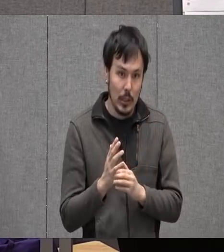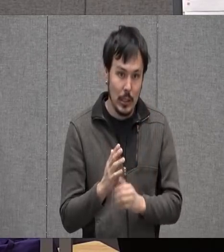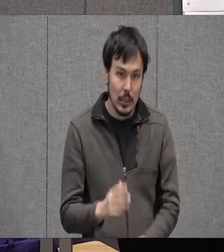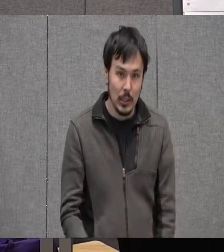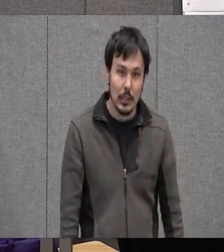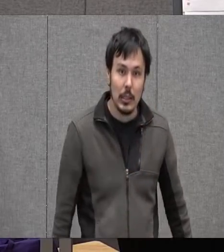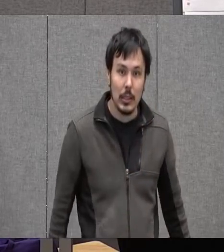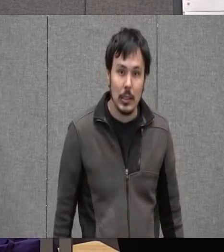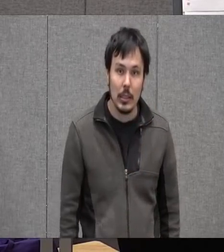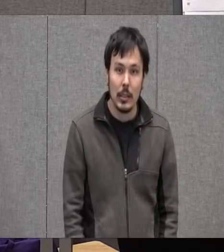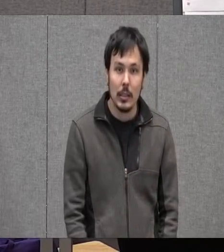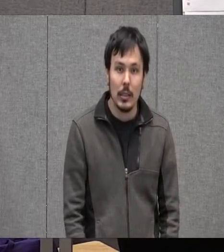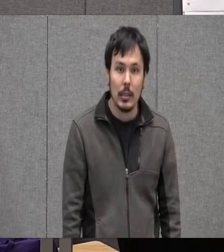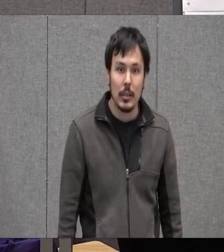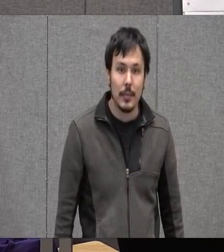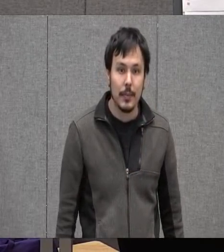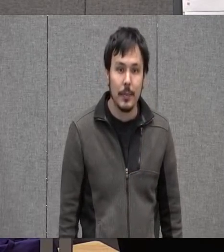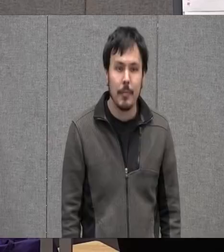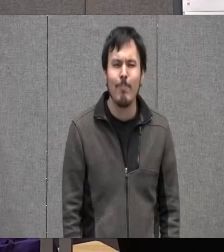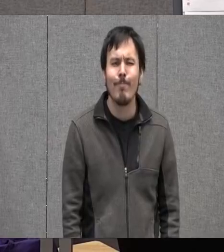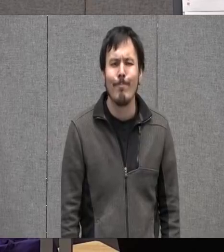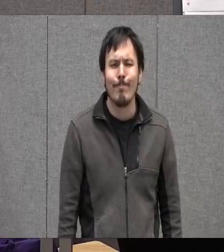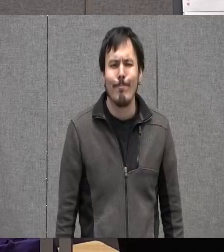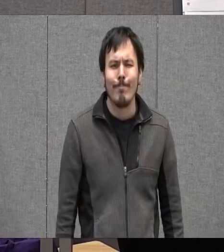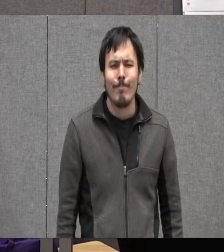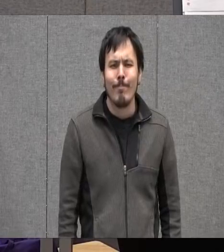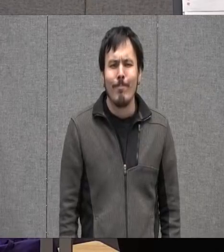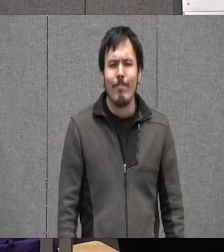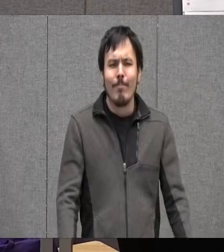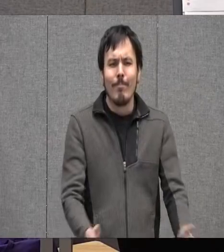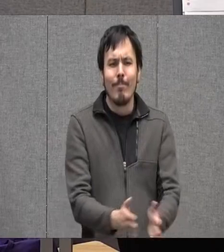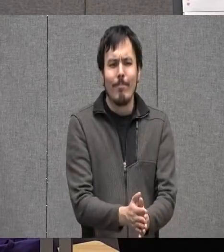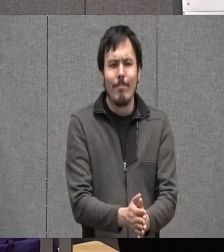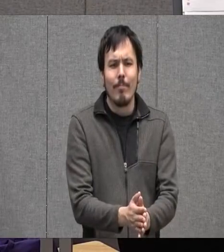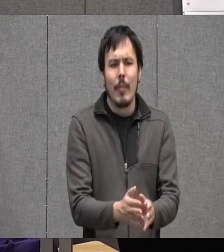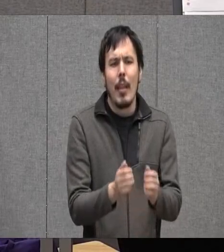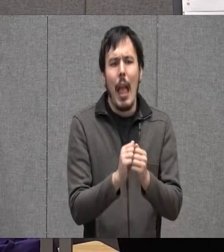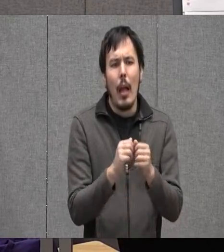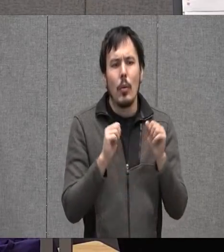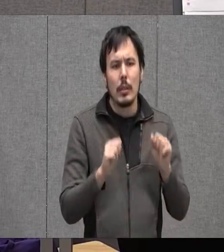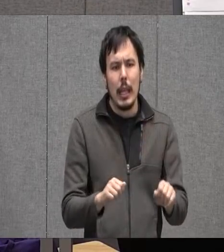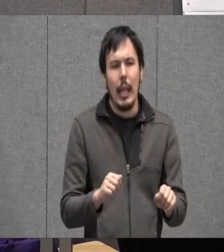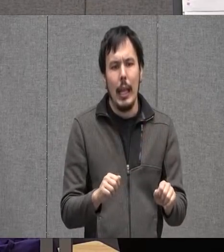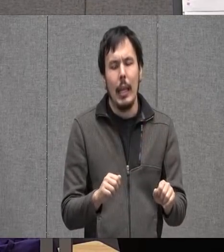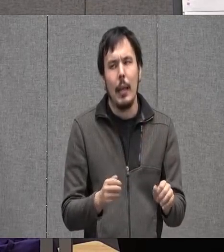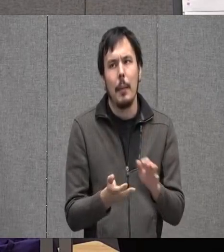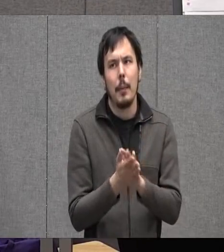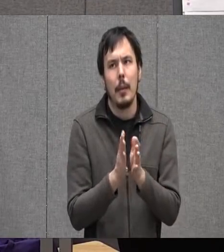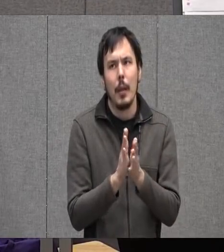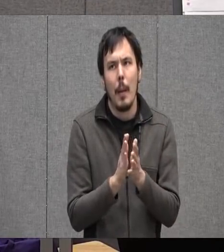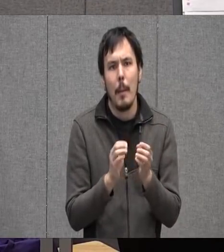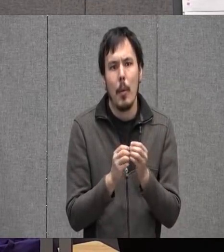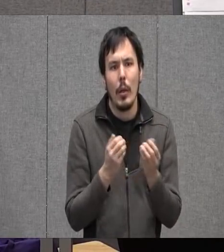Well, hmm, how could I break that up now so that it would help me?